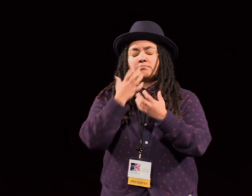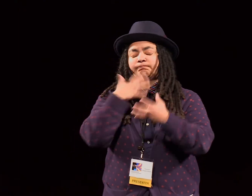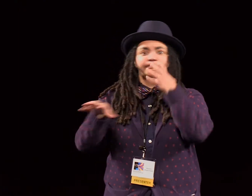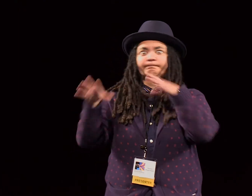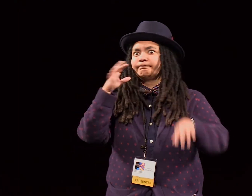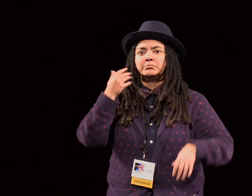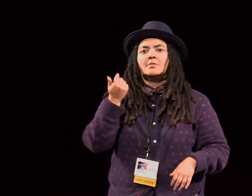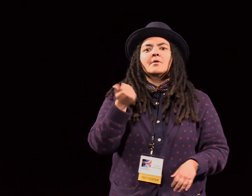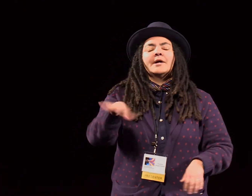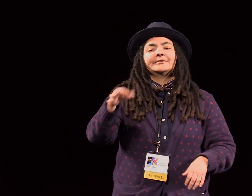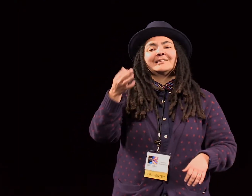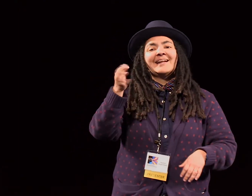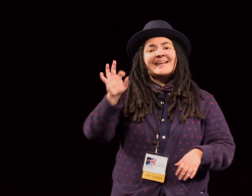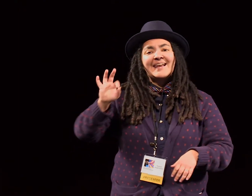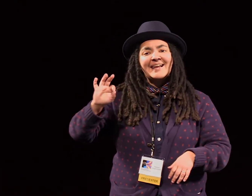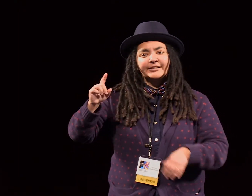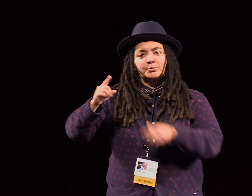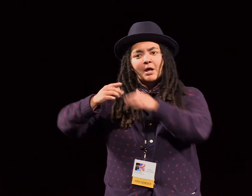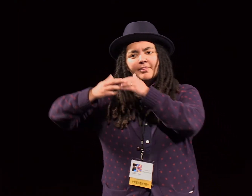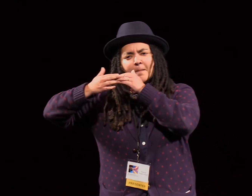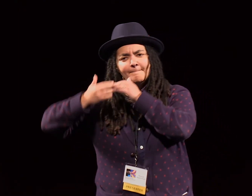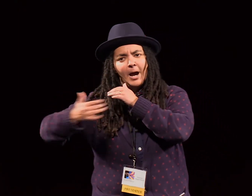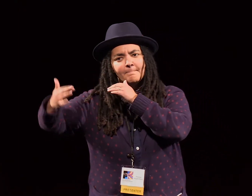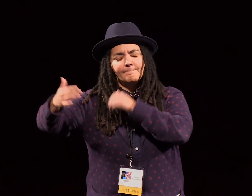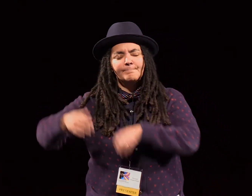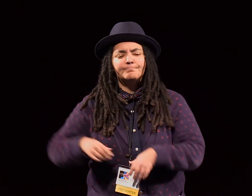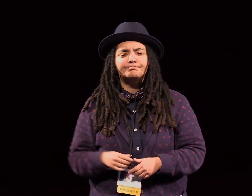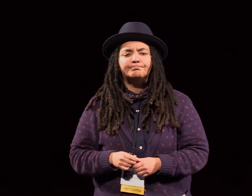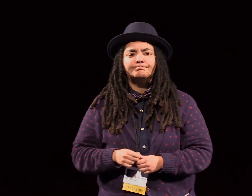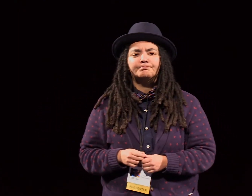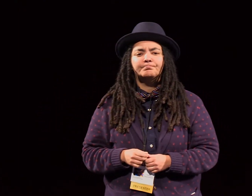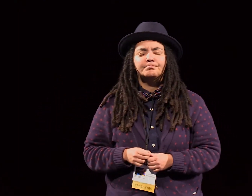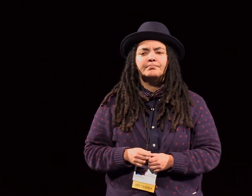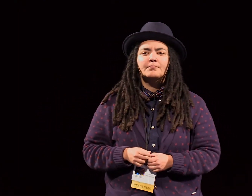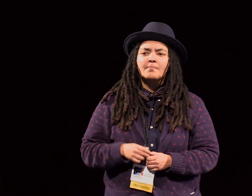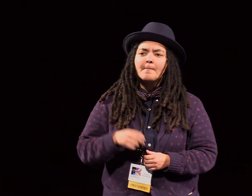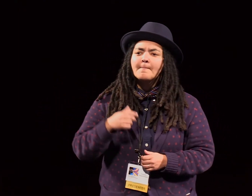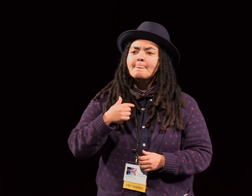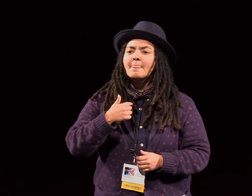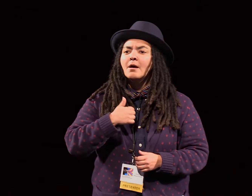and then I found another article from 1991, and how it carried on from there.